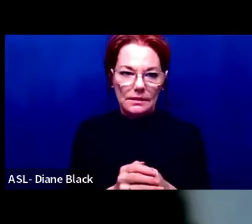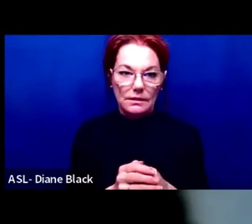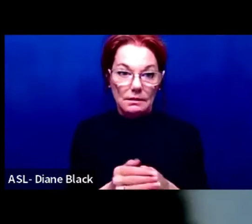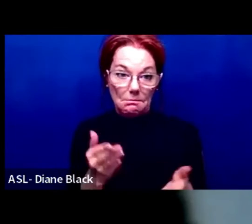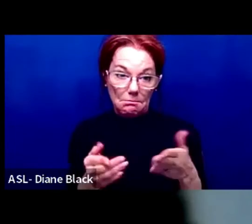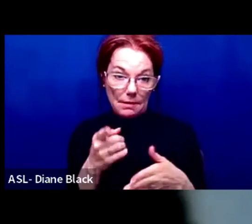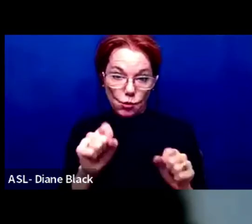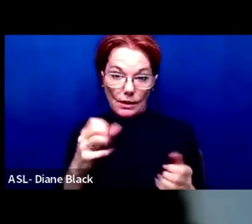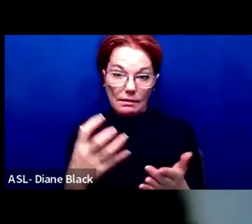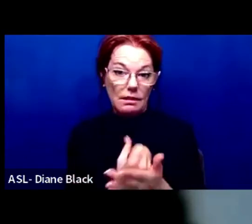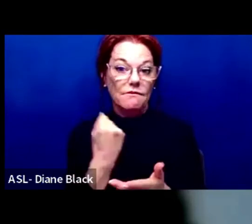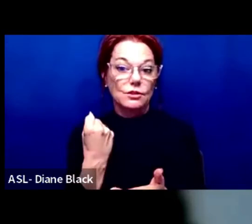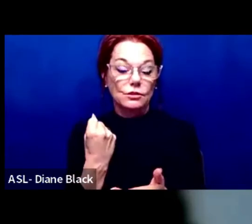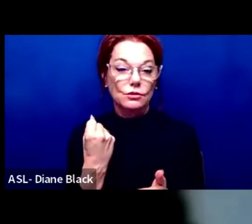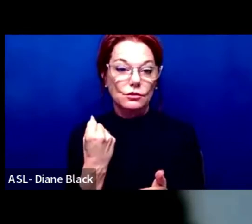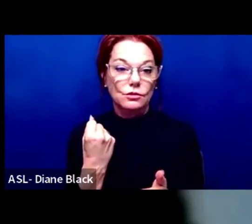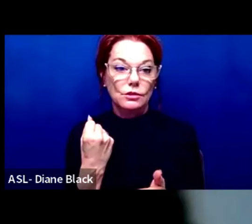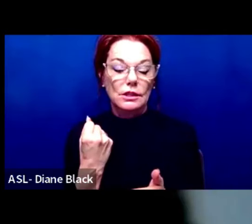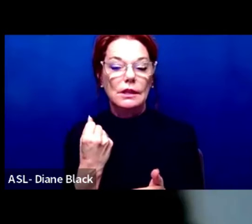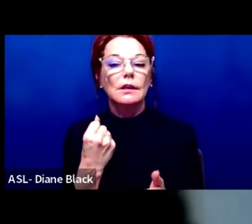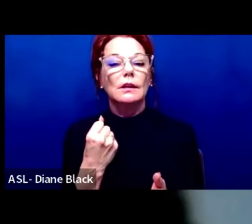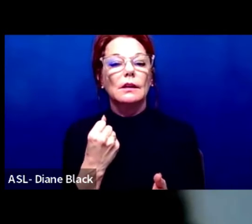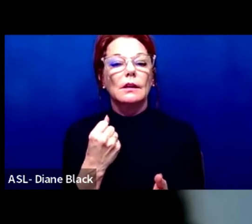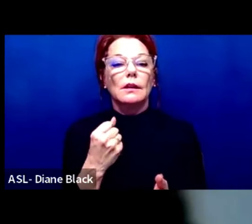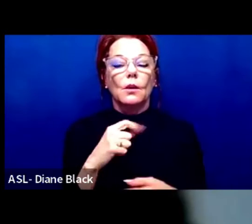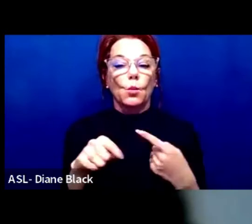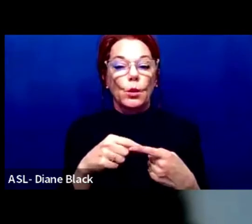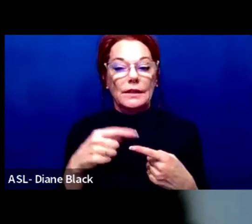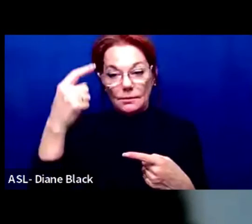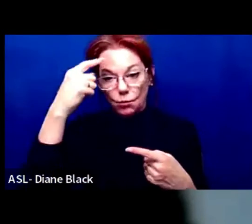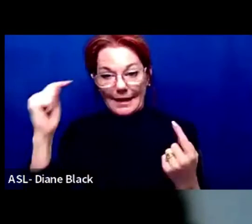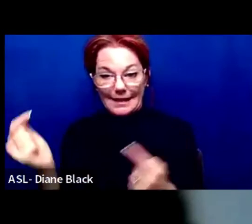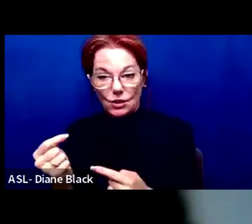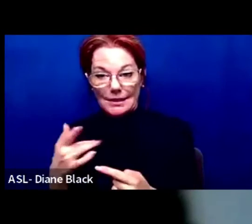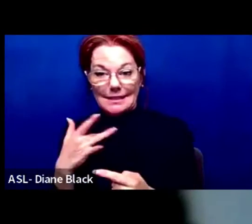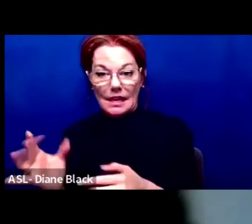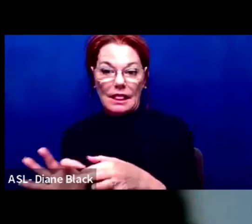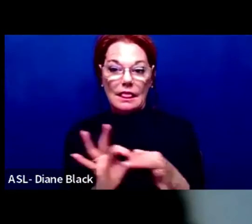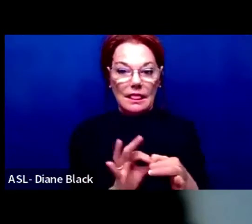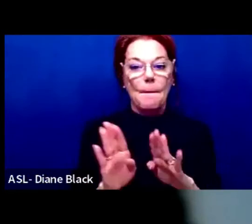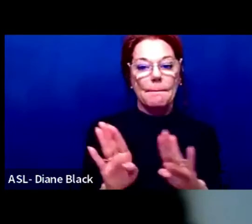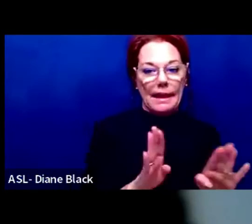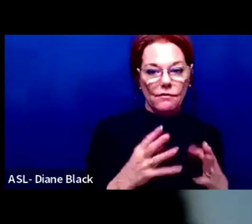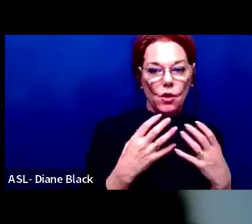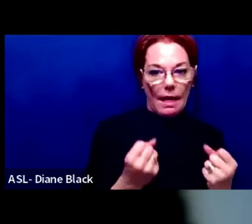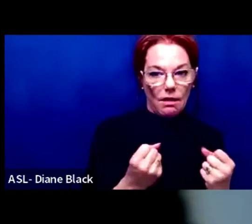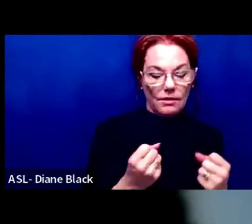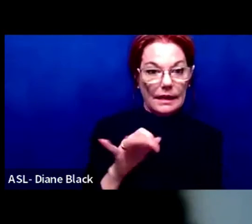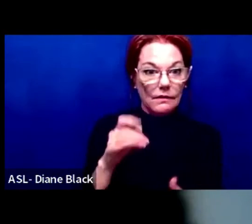when it comes to brain injury is typically connected to behavioral health. So if you see some initiatives in your state